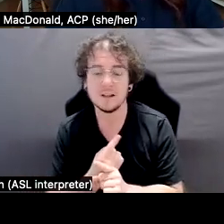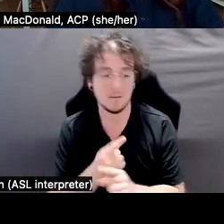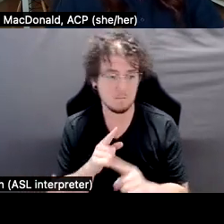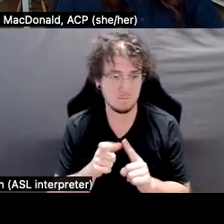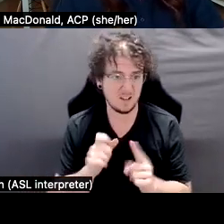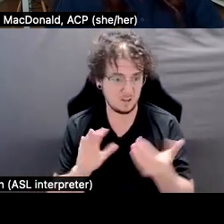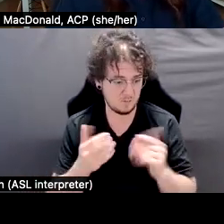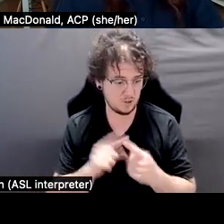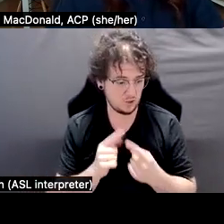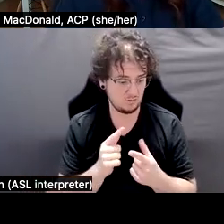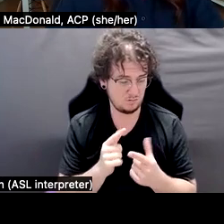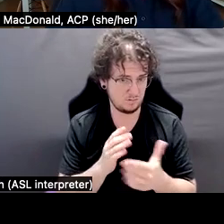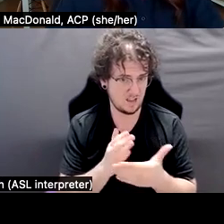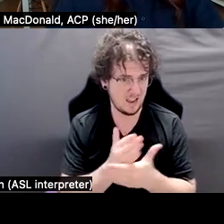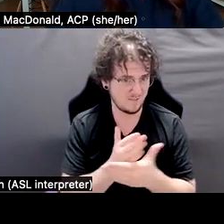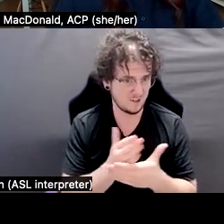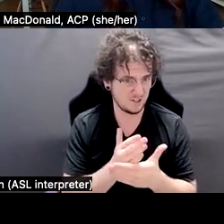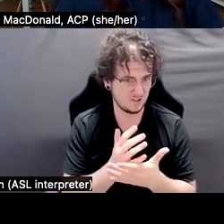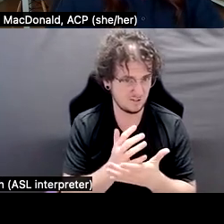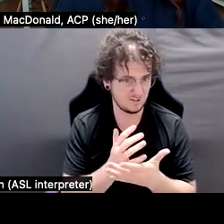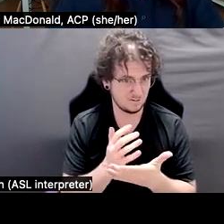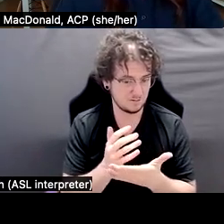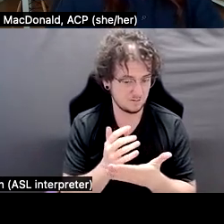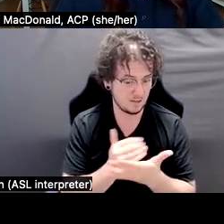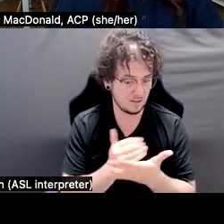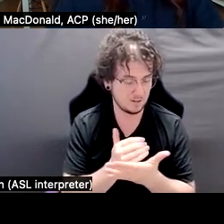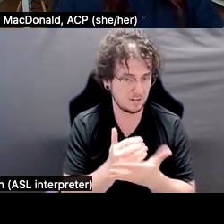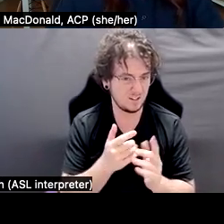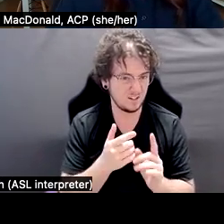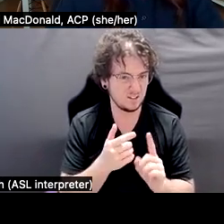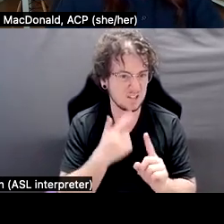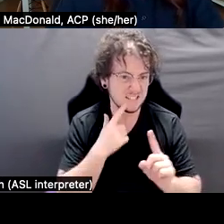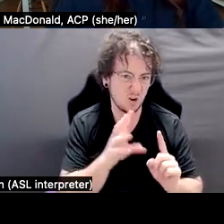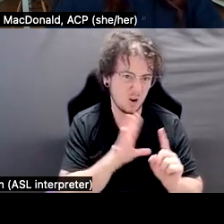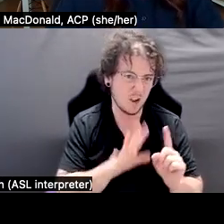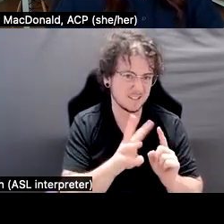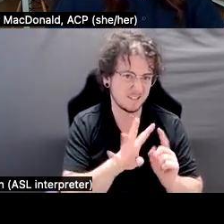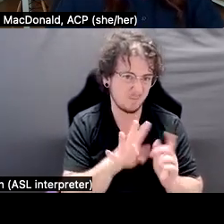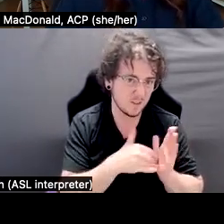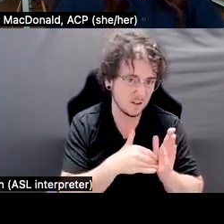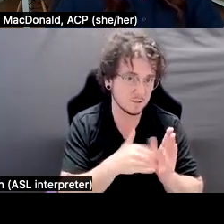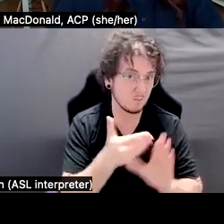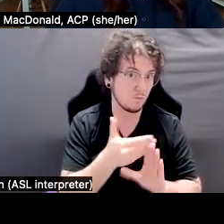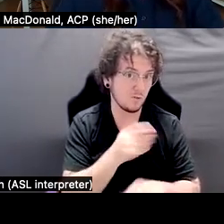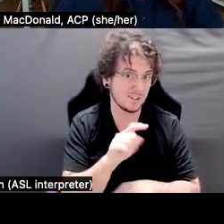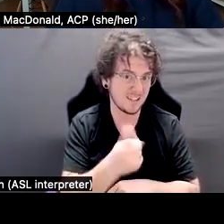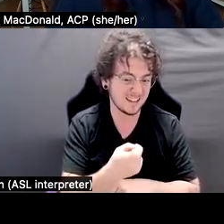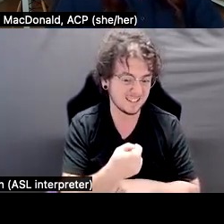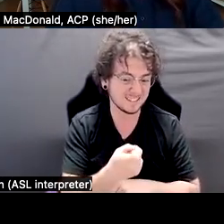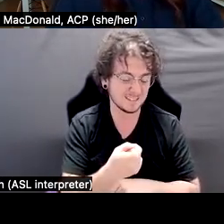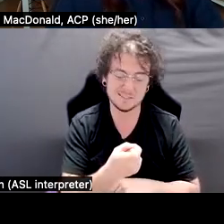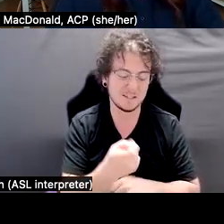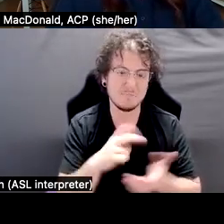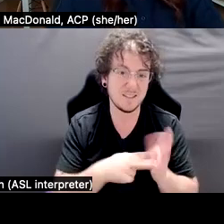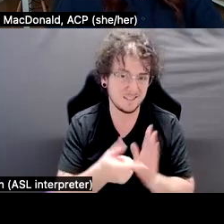around $64k before taxes, a publishing salary, unfortunately, in most cases, is not enough to